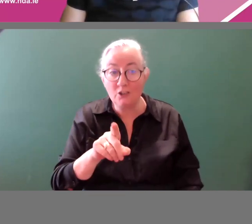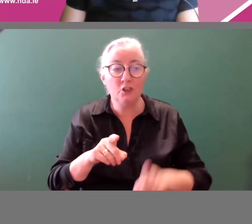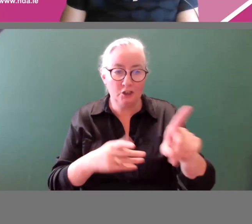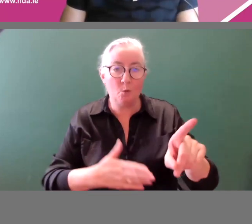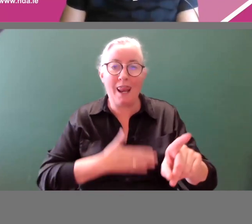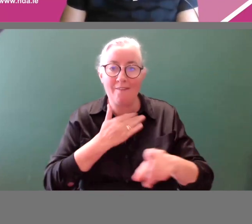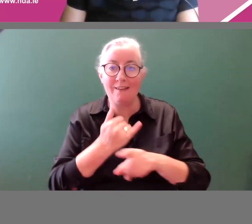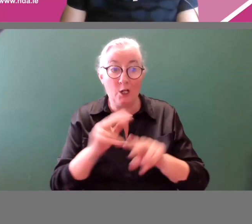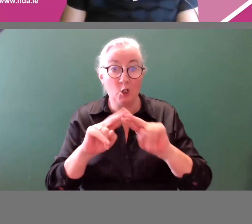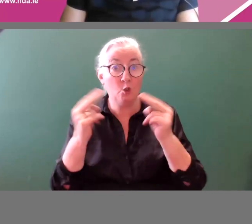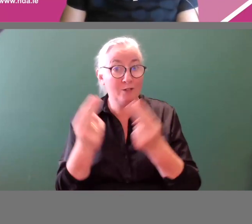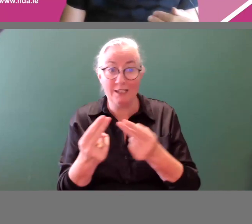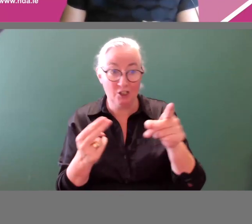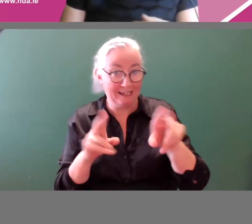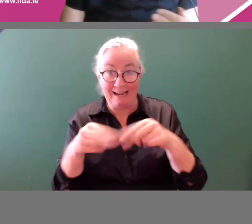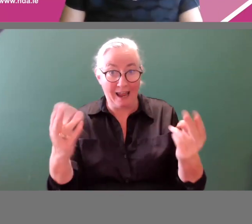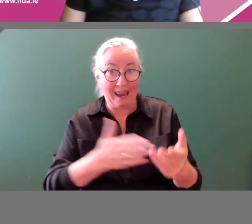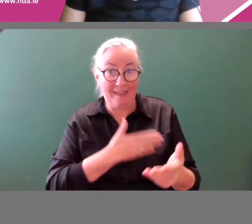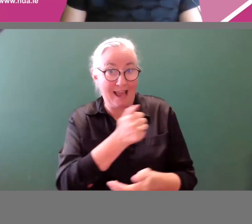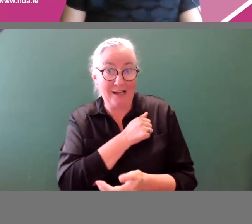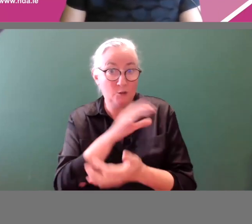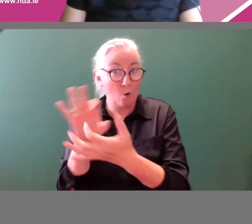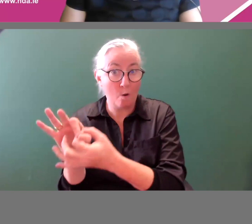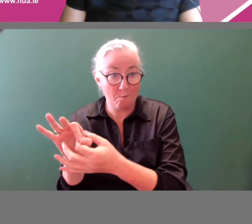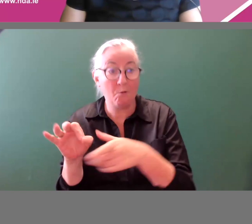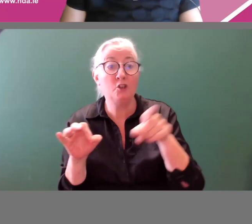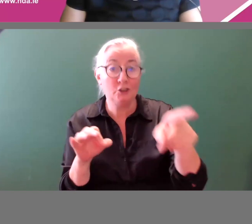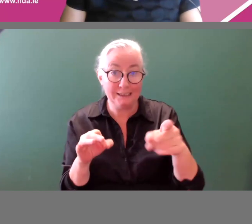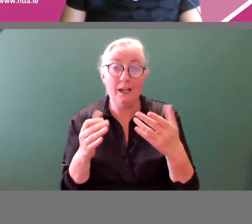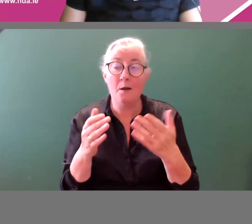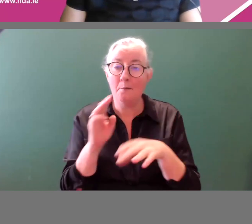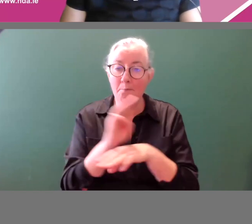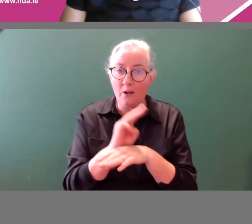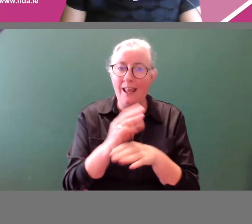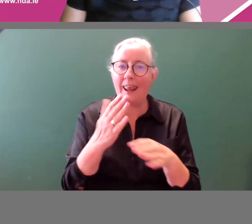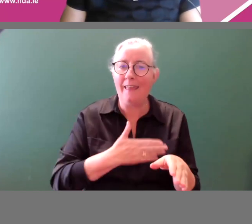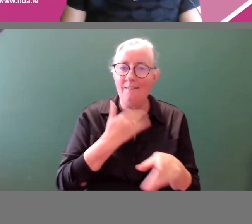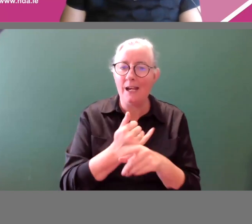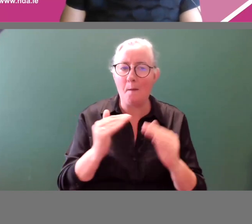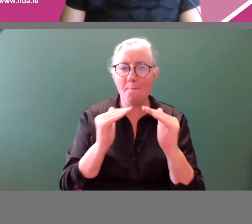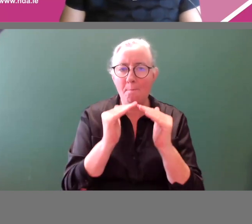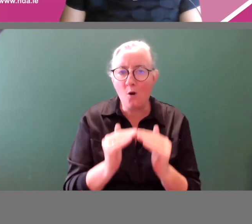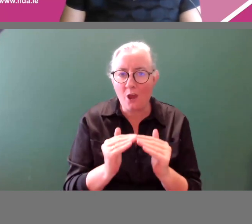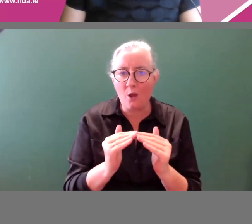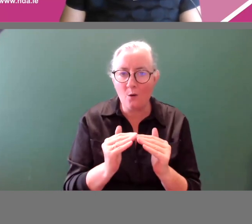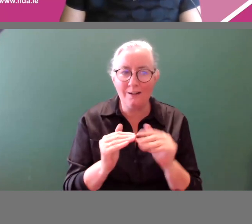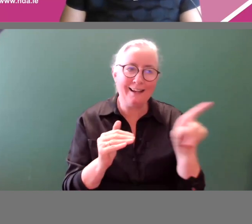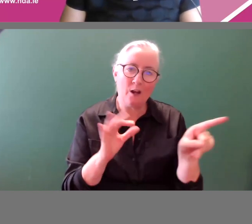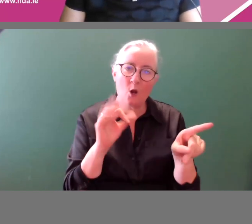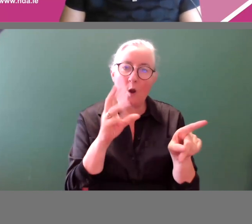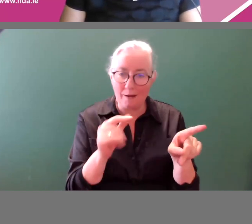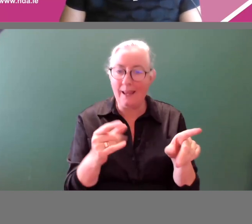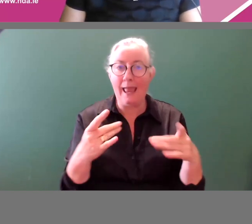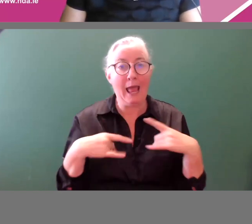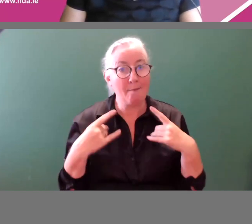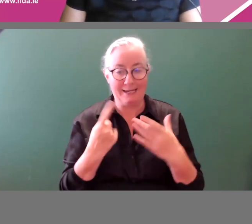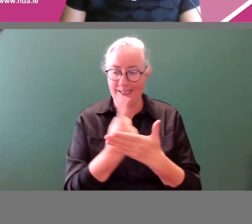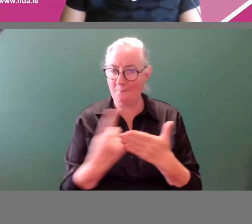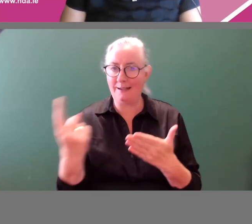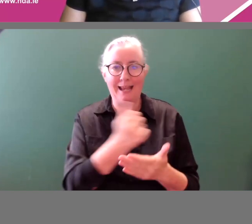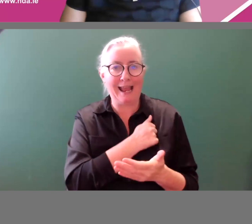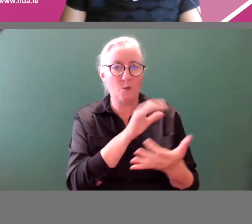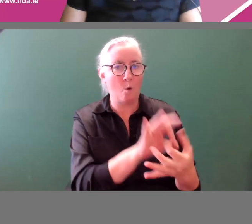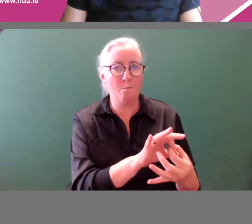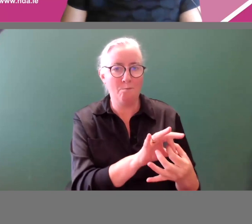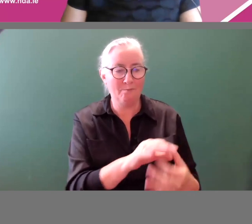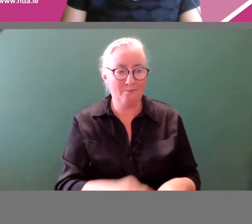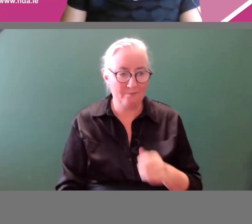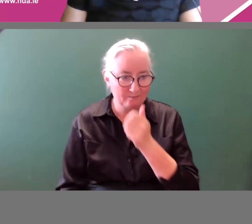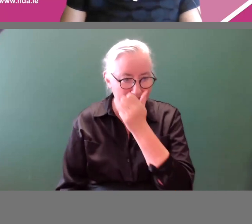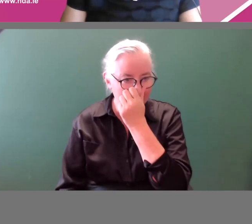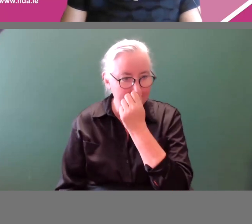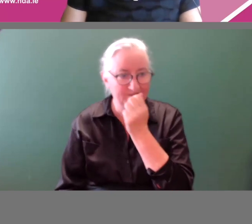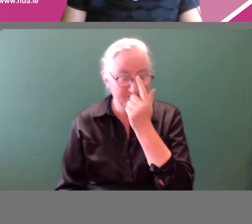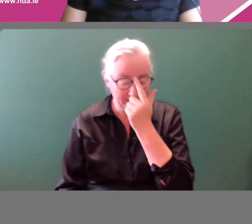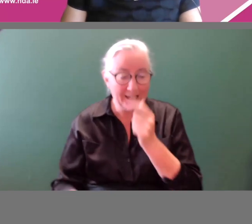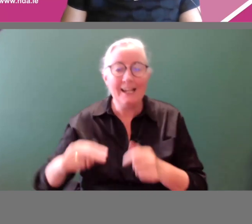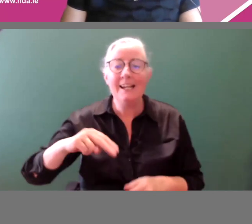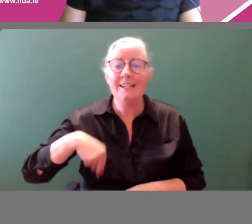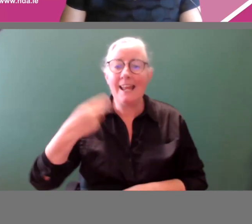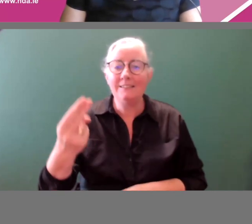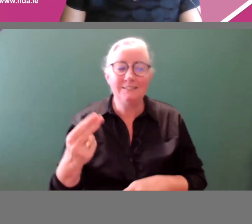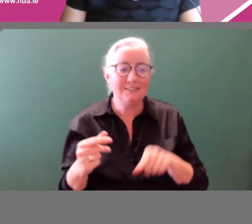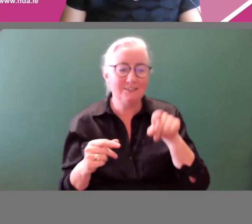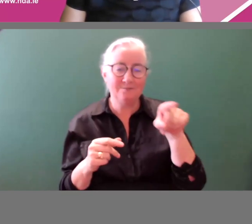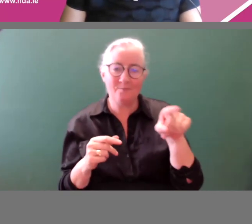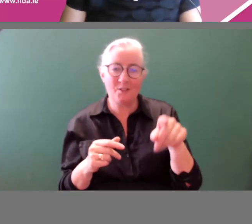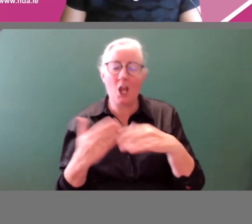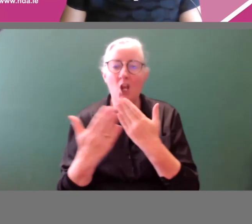wouldn't be living at home any more. But the next image on the slide is of a young woman, wheeling